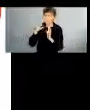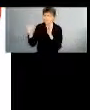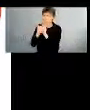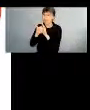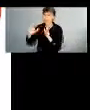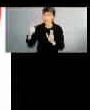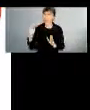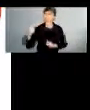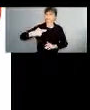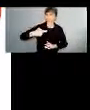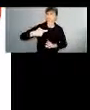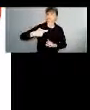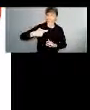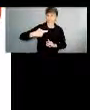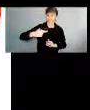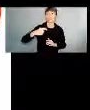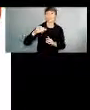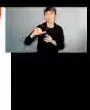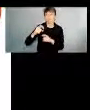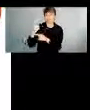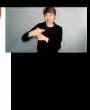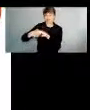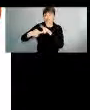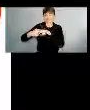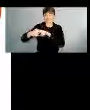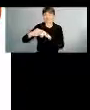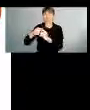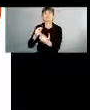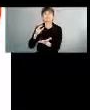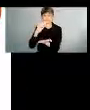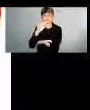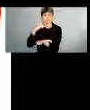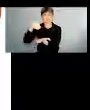reflect these in your revenue section and indicate the monetary value so that it balances